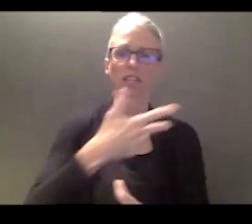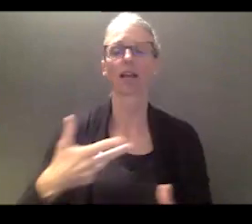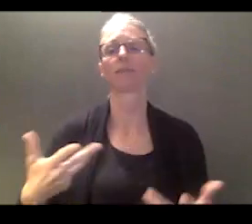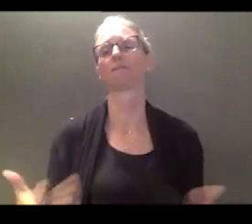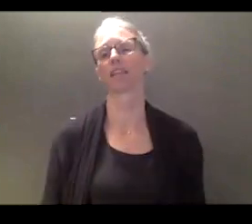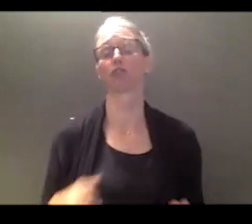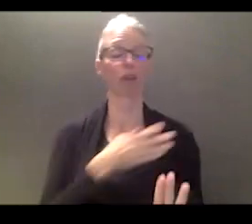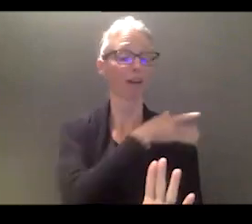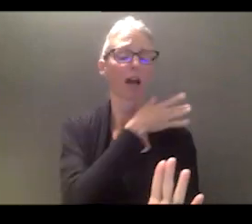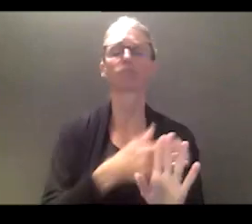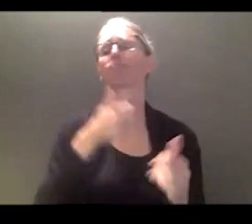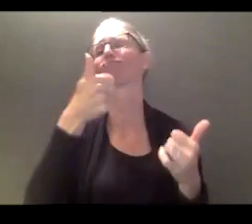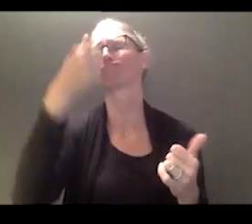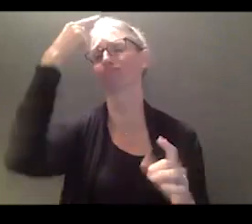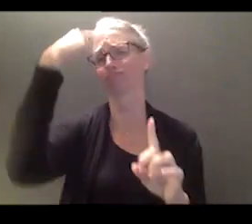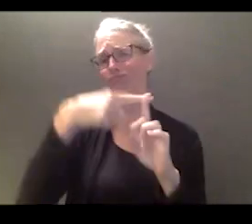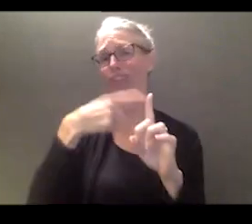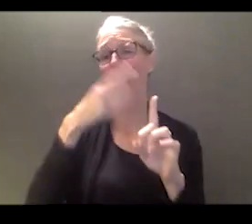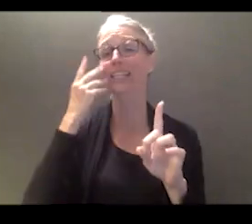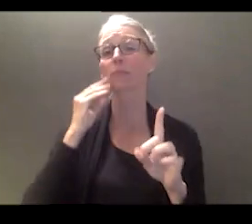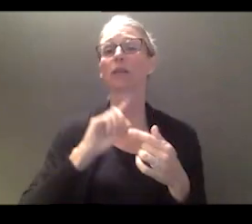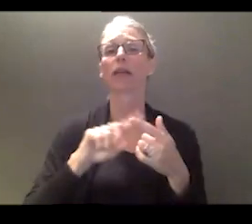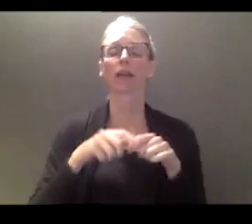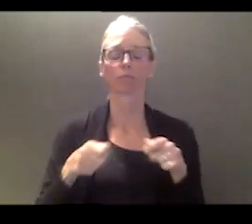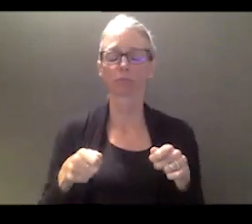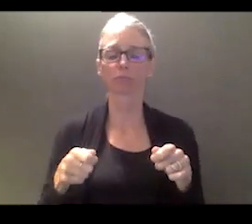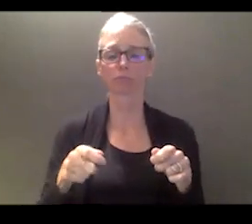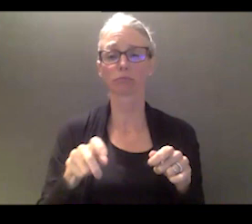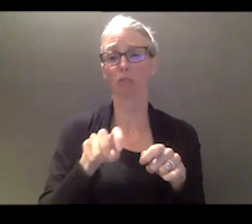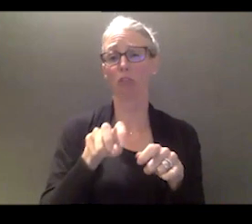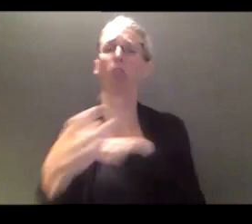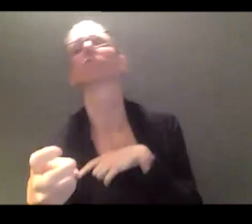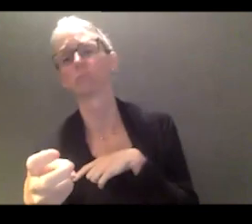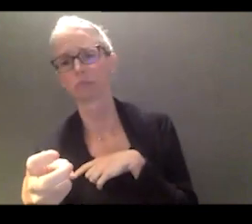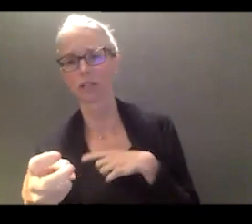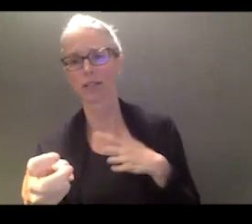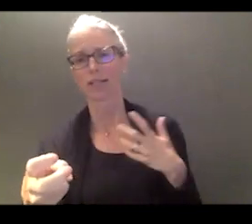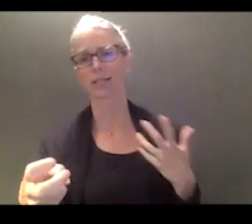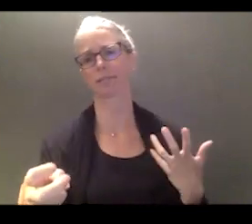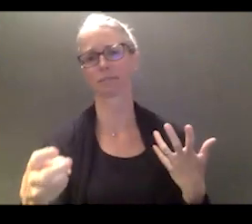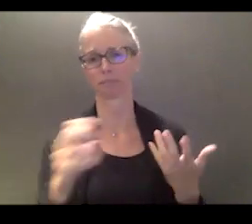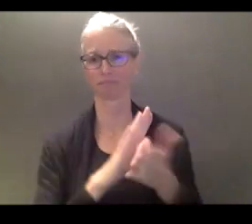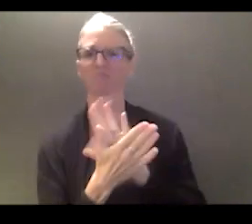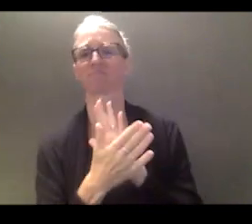And so that's one thing of making it that much more accessible. I mean, Heather touched on it to that.